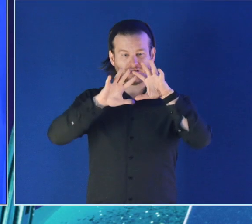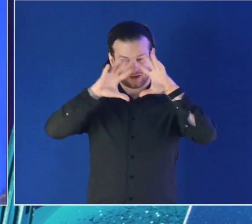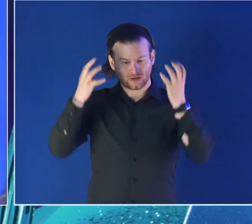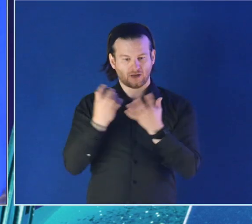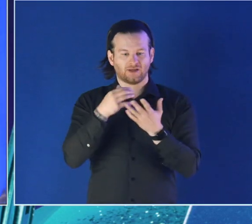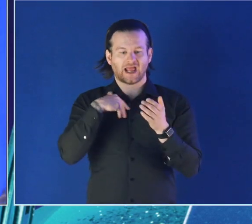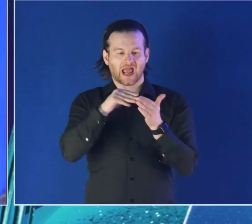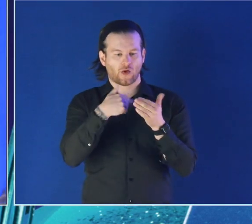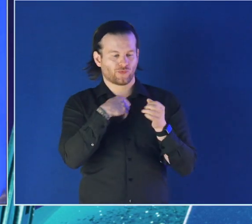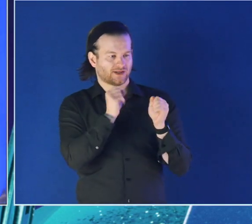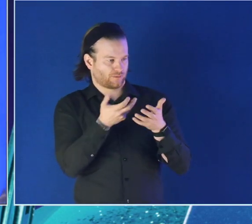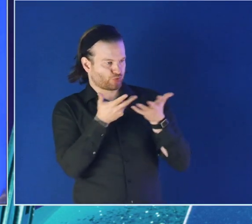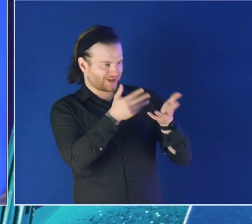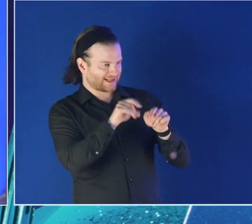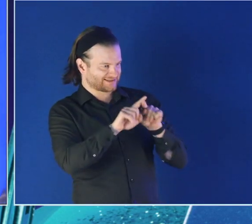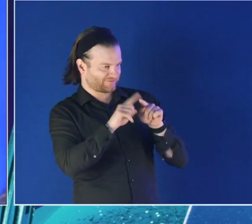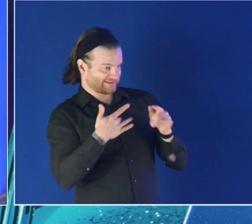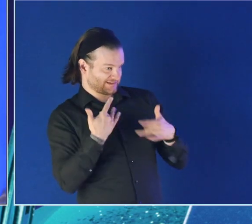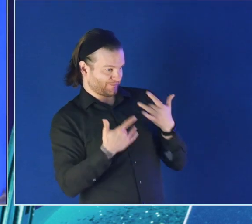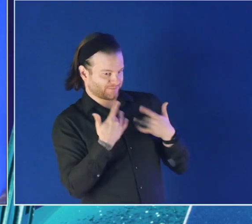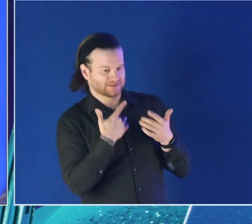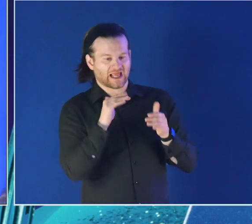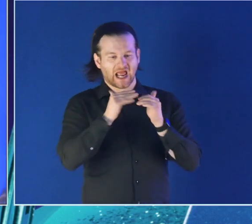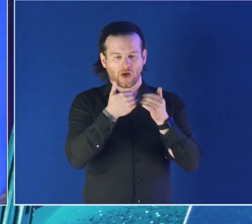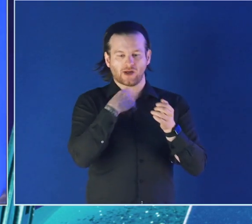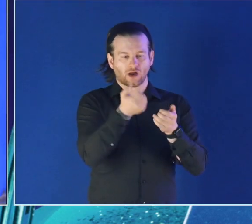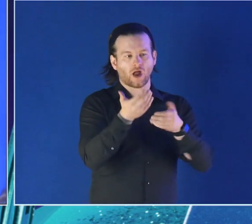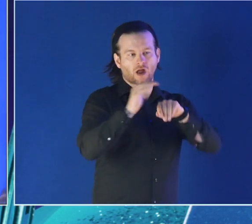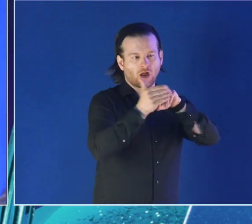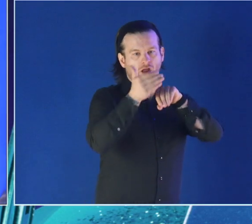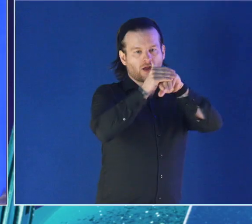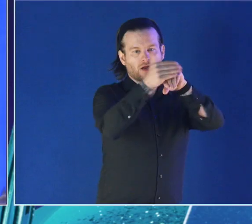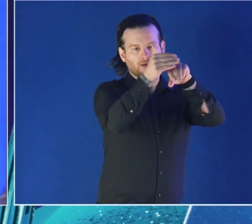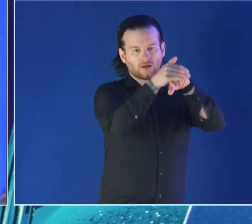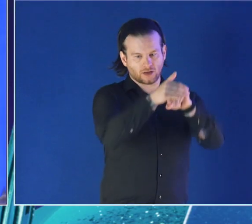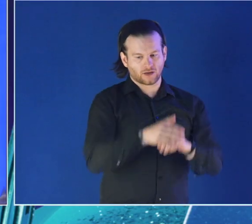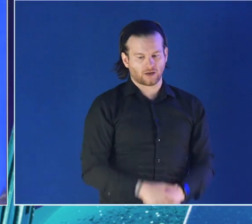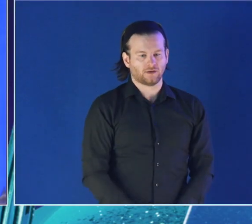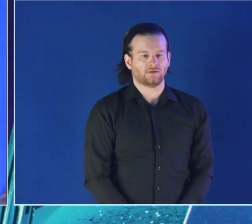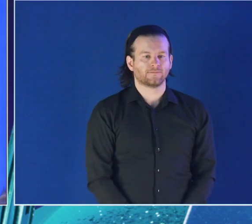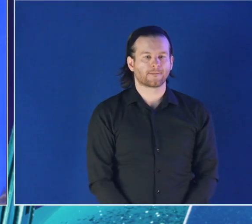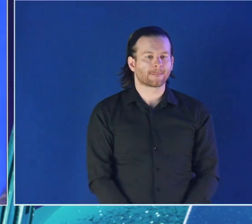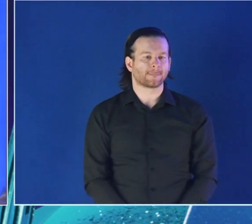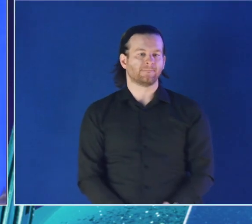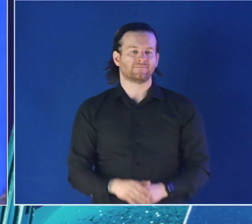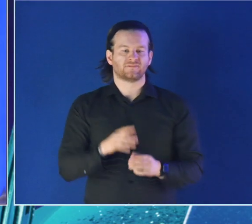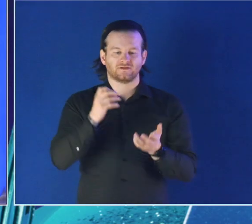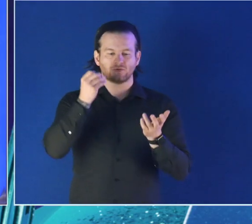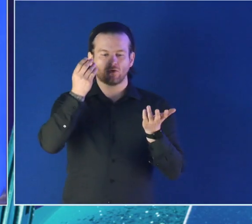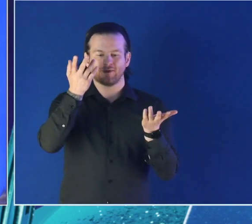like with all great things, none of this happened overnight. Years and years of iterating and trying to make it better